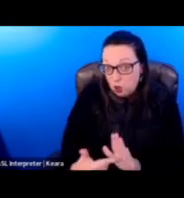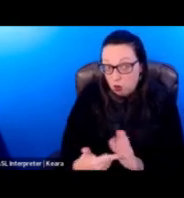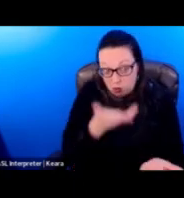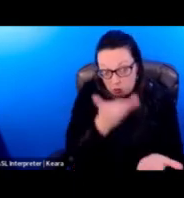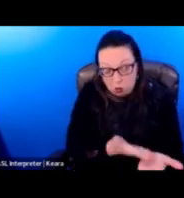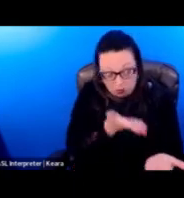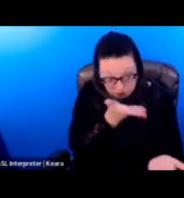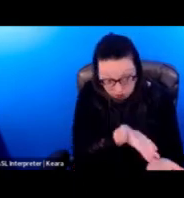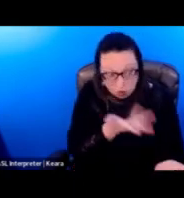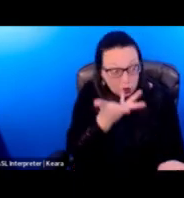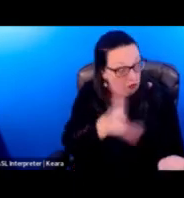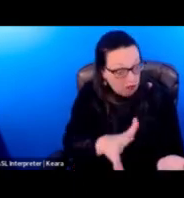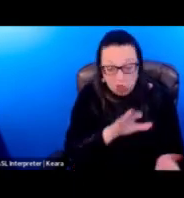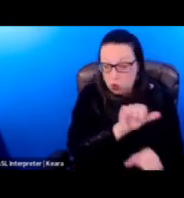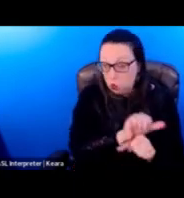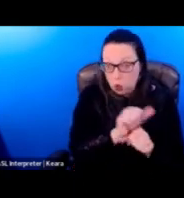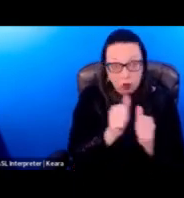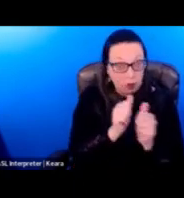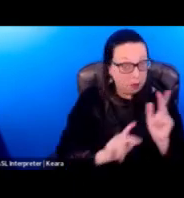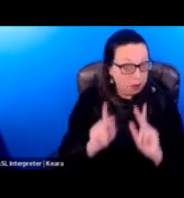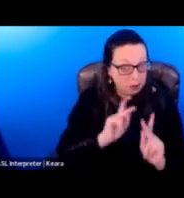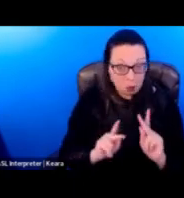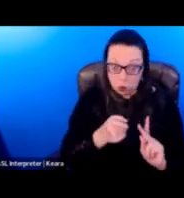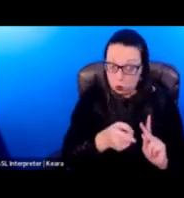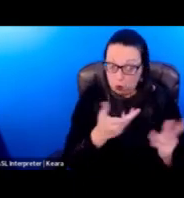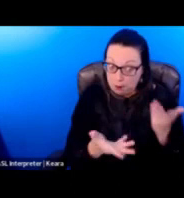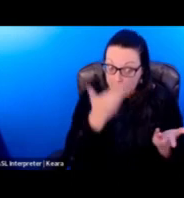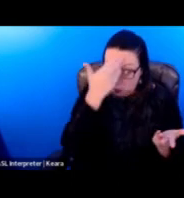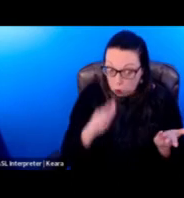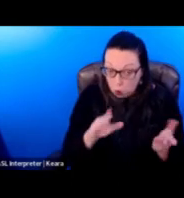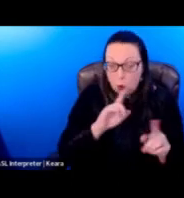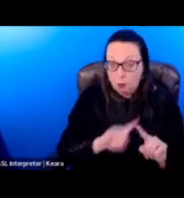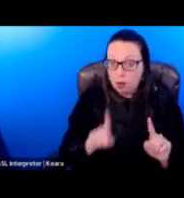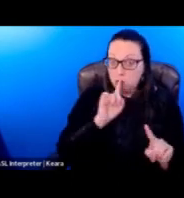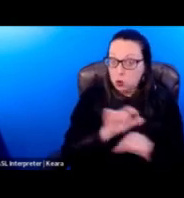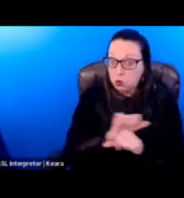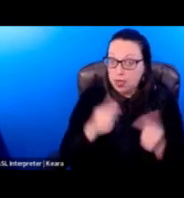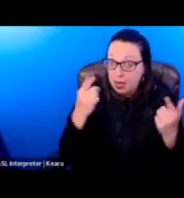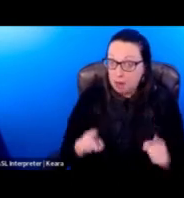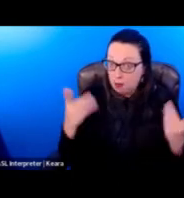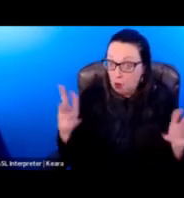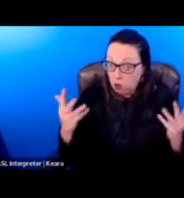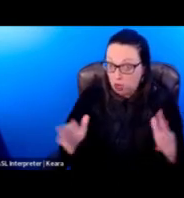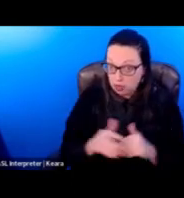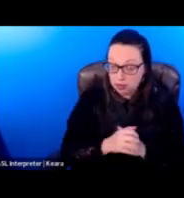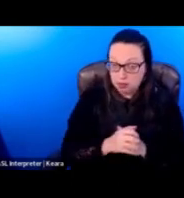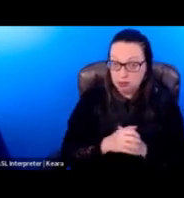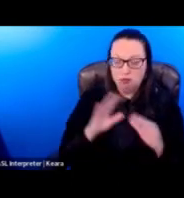folks, whether you know it or not, we've had a brain injury. Next, we then seek to provide training to raise staff